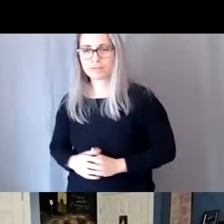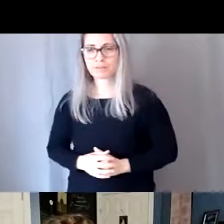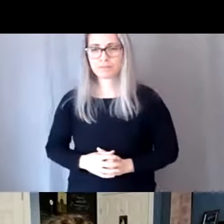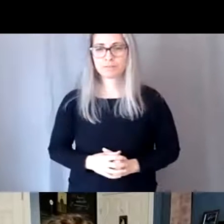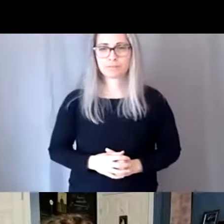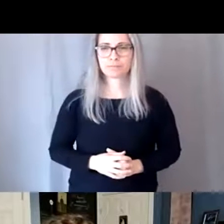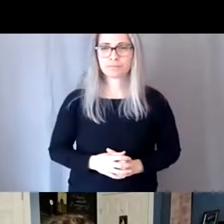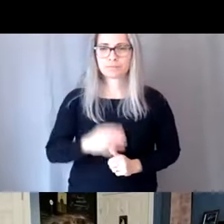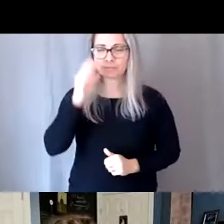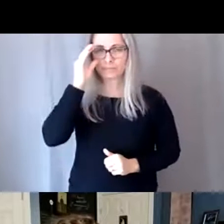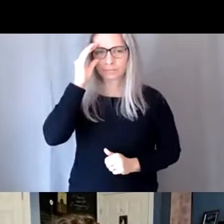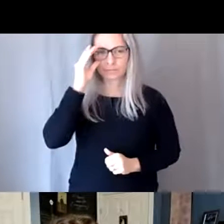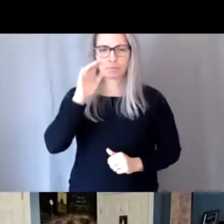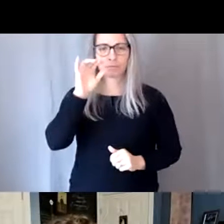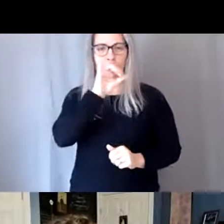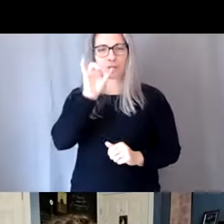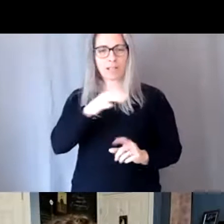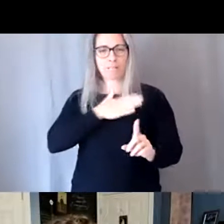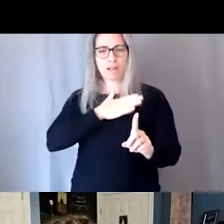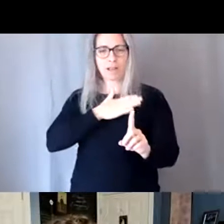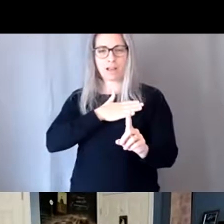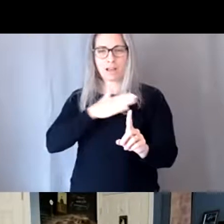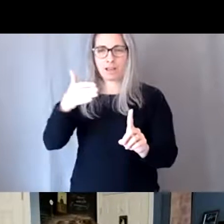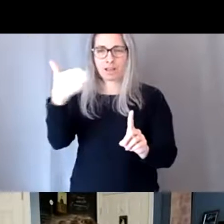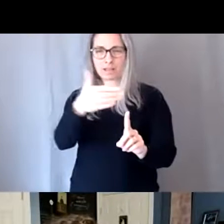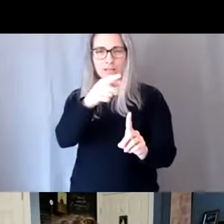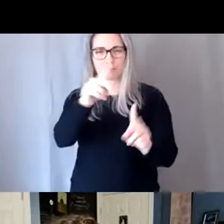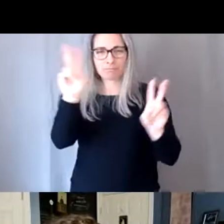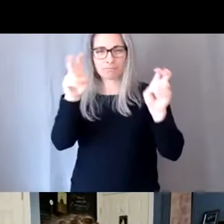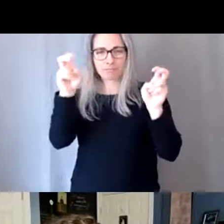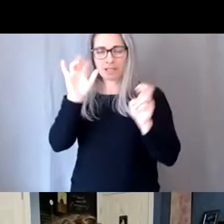represented in this book and the key finding and I was kind of